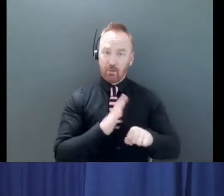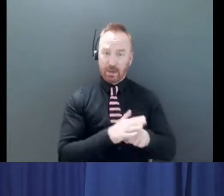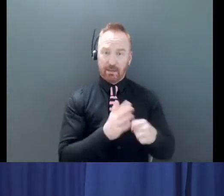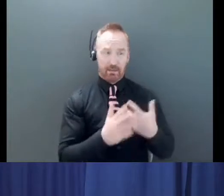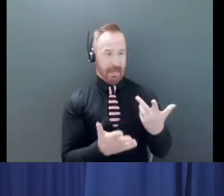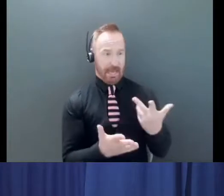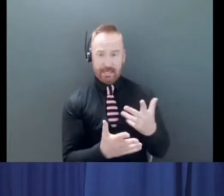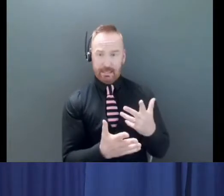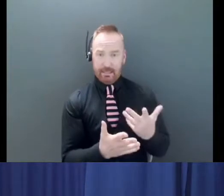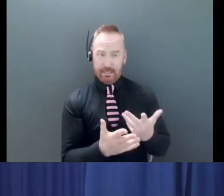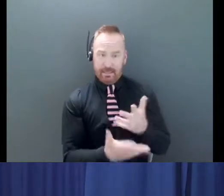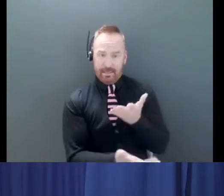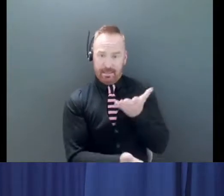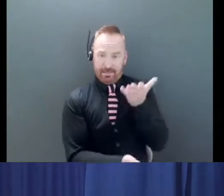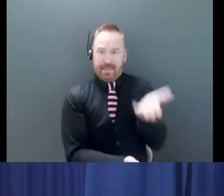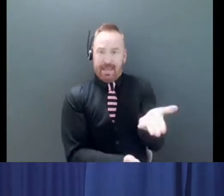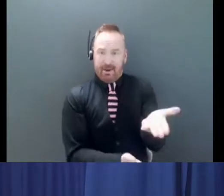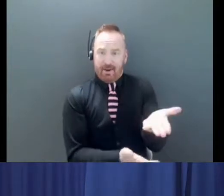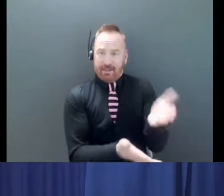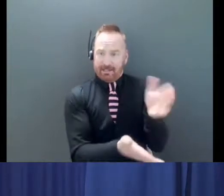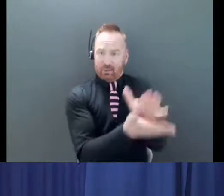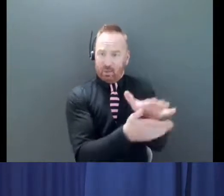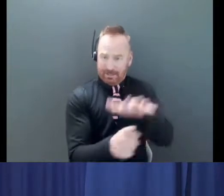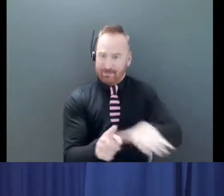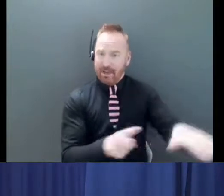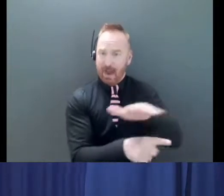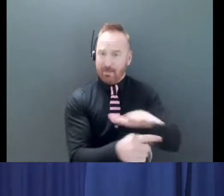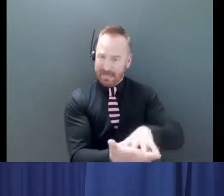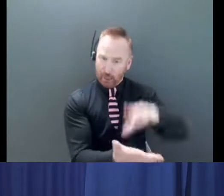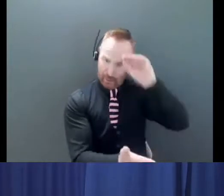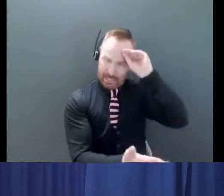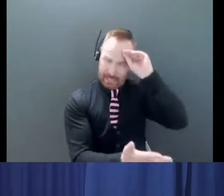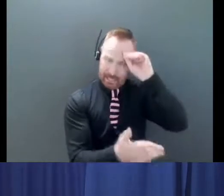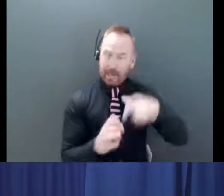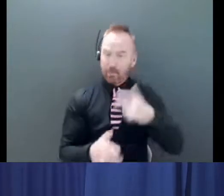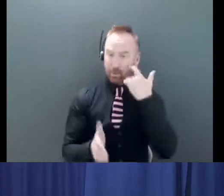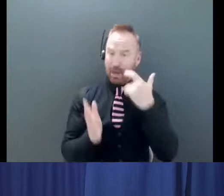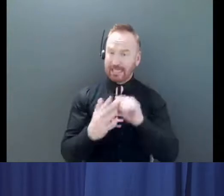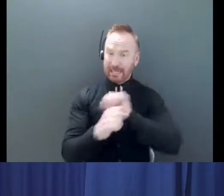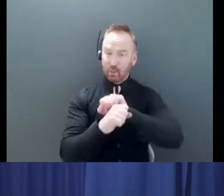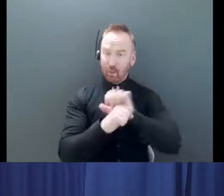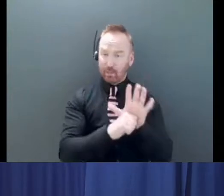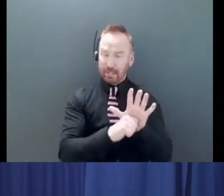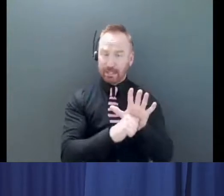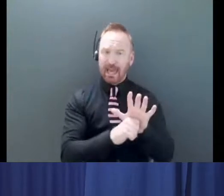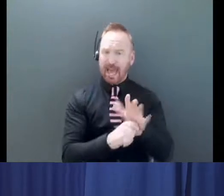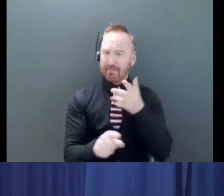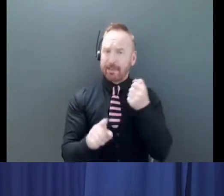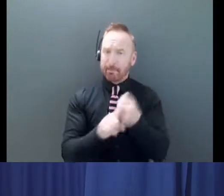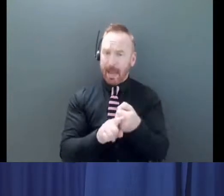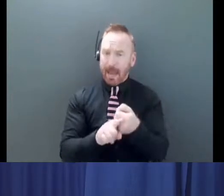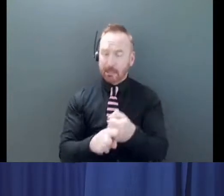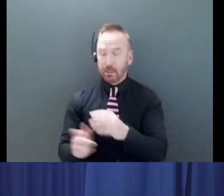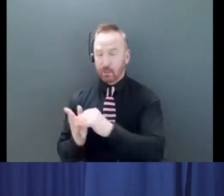We also recognize that COVID-19 has impacted students, staff, and families in many different ways and we have not yet fully